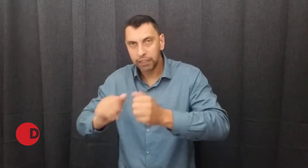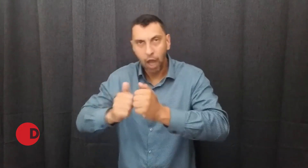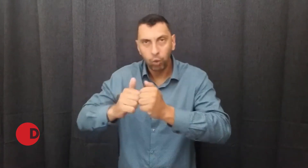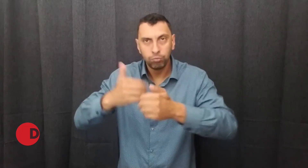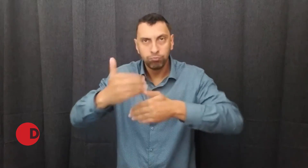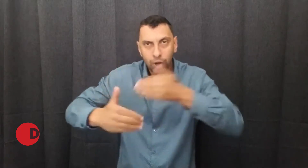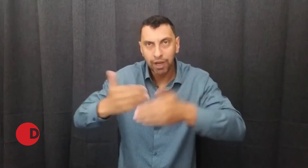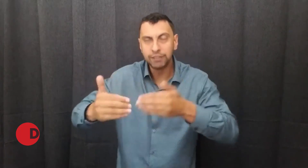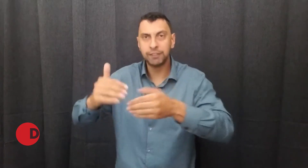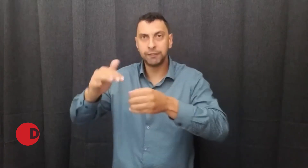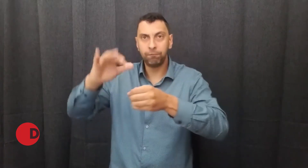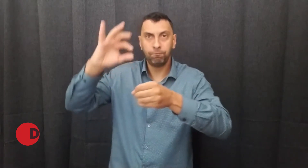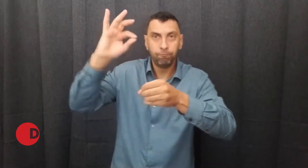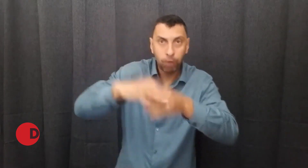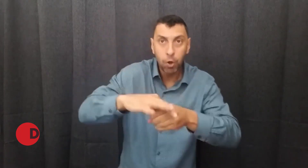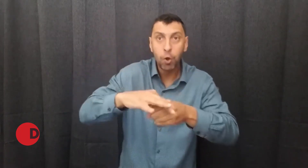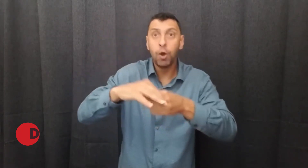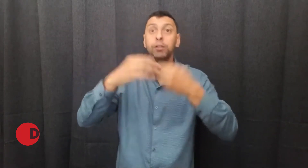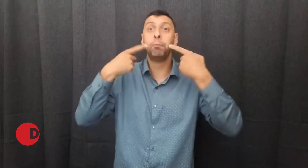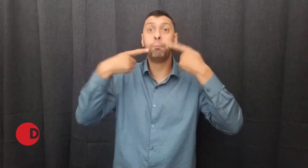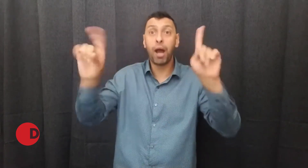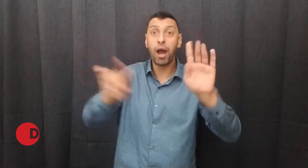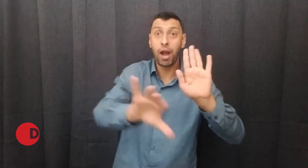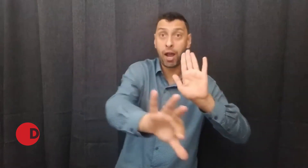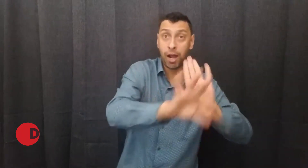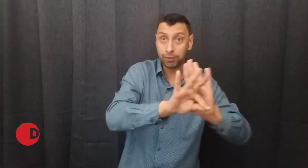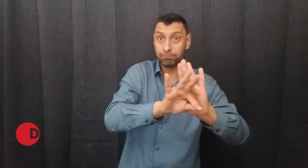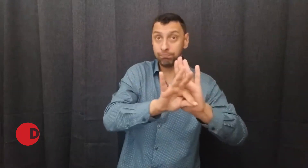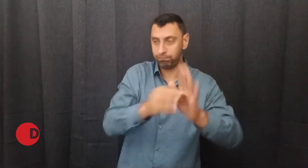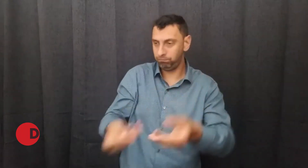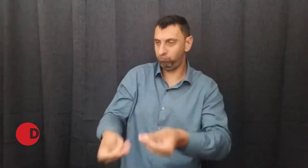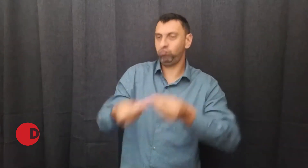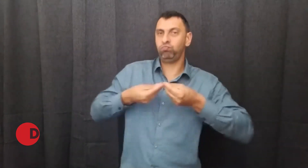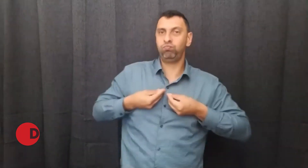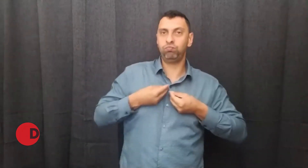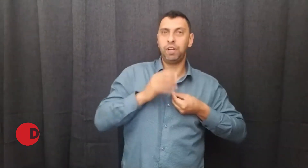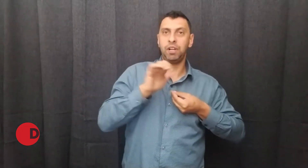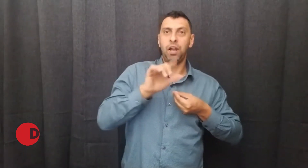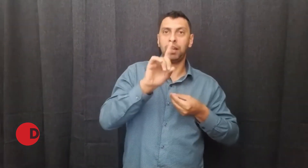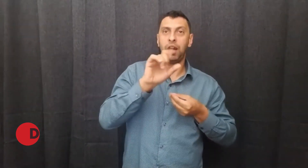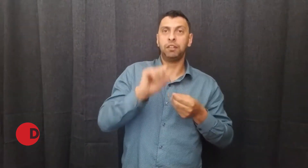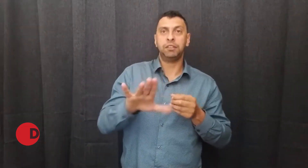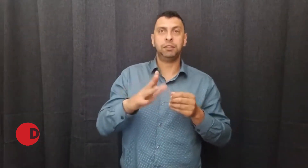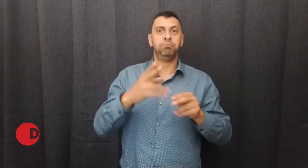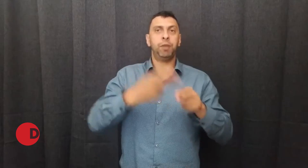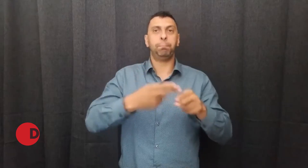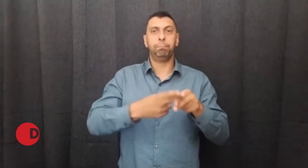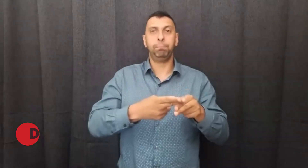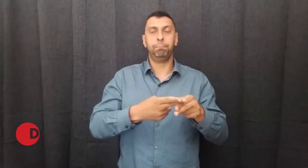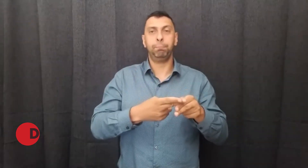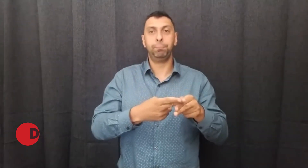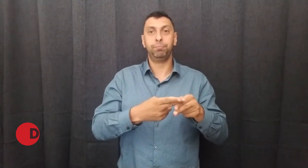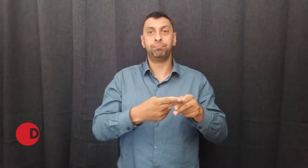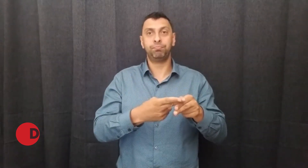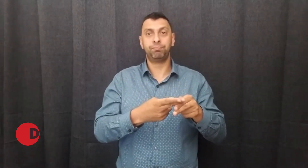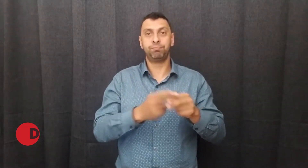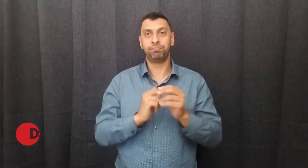They made decisions on the process of voting and submitting her name to us.